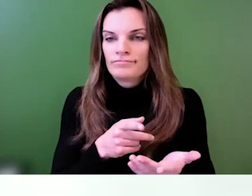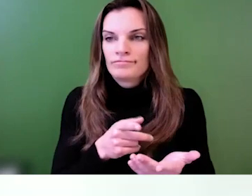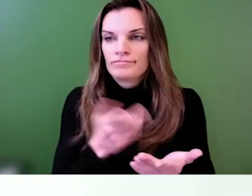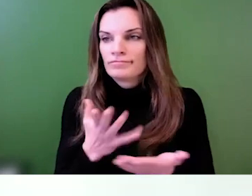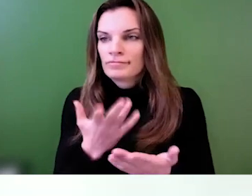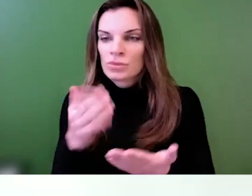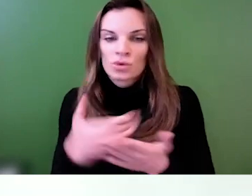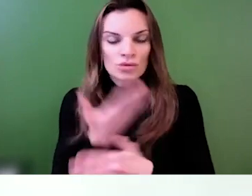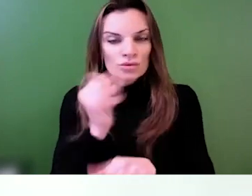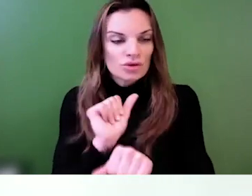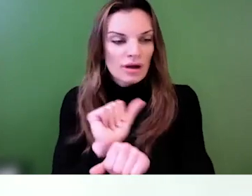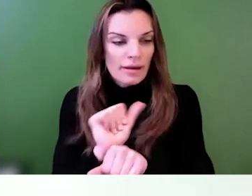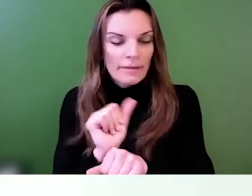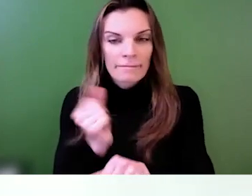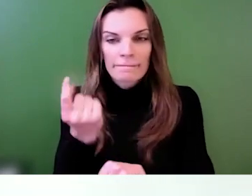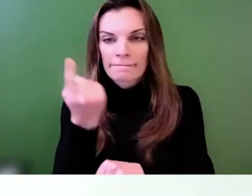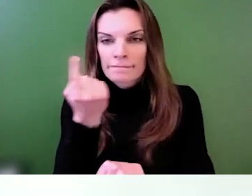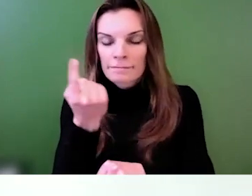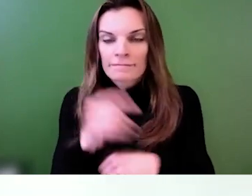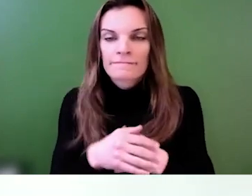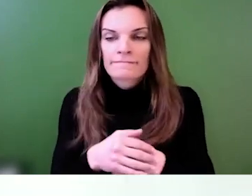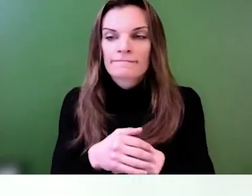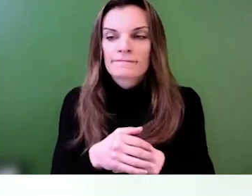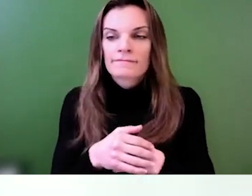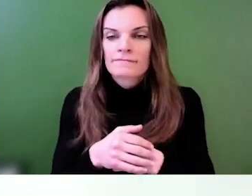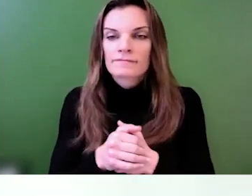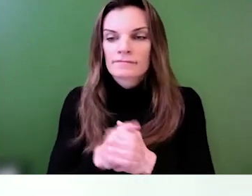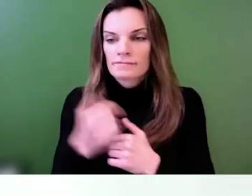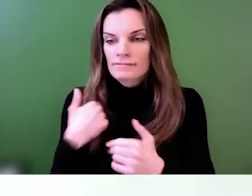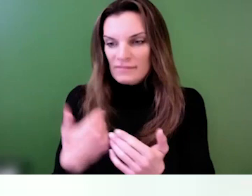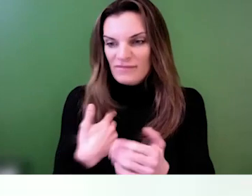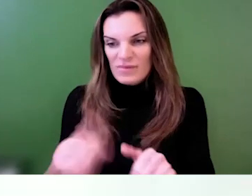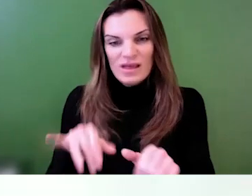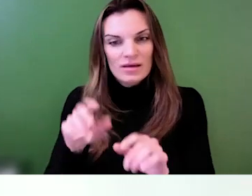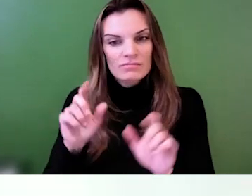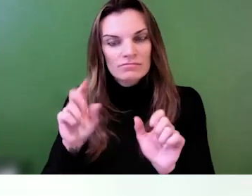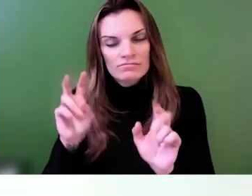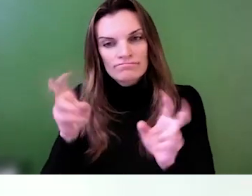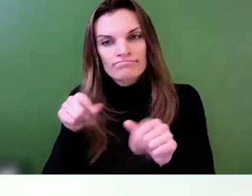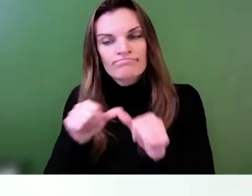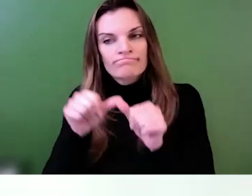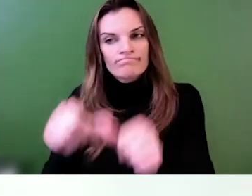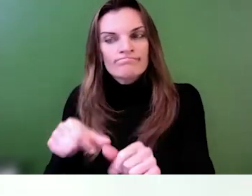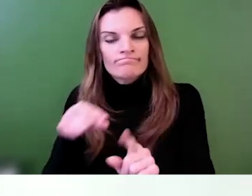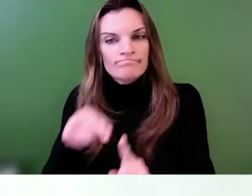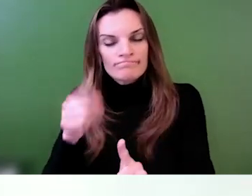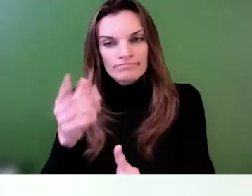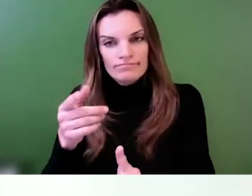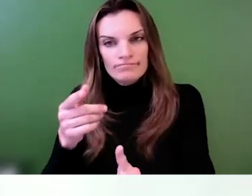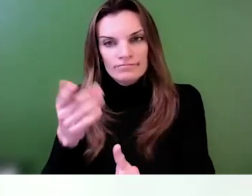have gotten since or being diagnosed with long COVID or a job that maybe they were working previously but now their needs